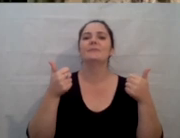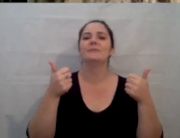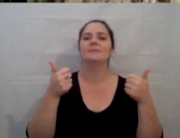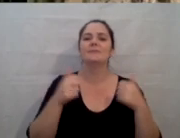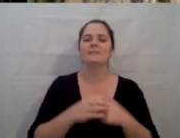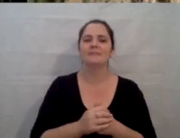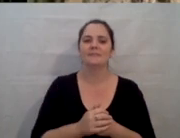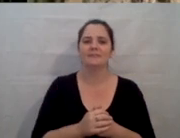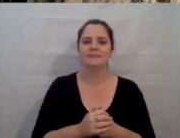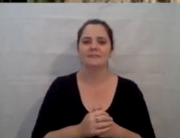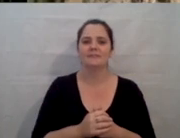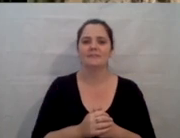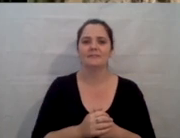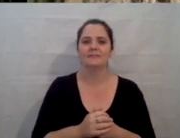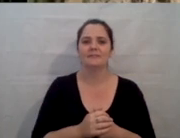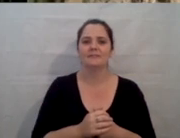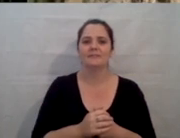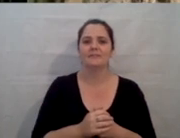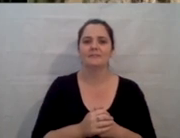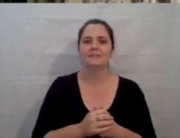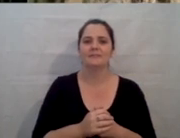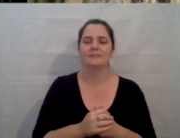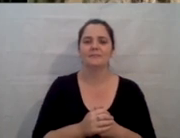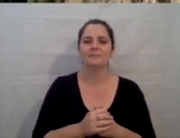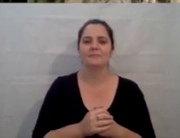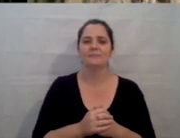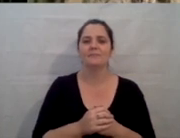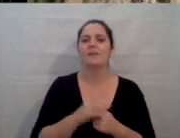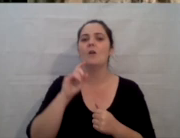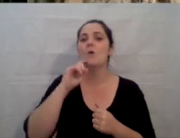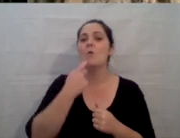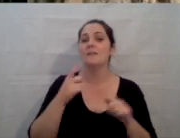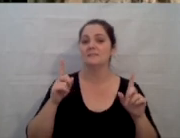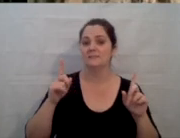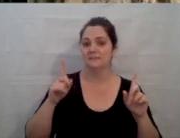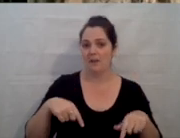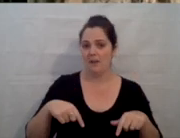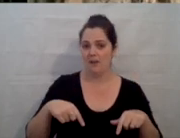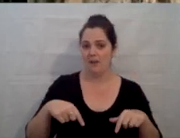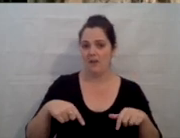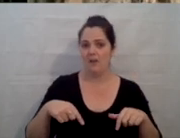Stepped on my microphone cord, sorry about that y'all. Alright so this time again we're going to start with that sighting,